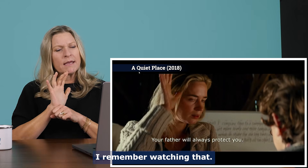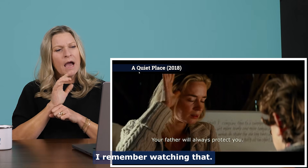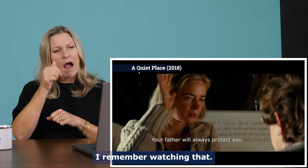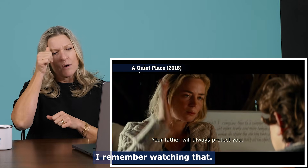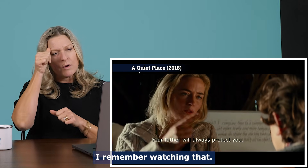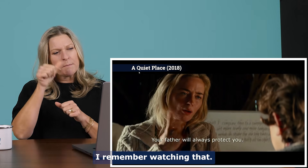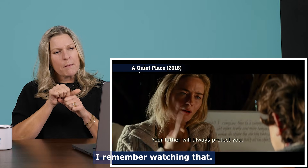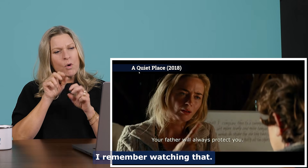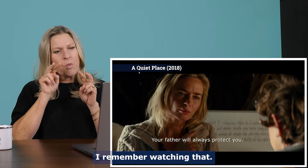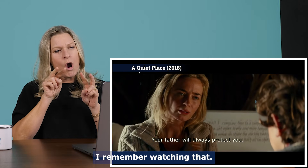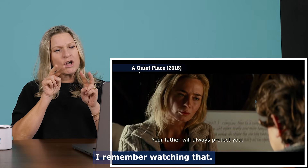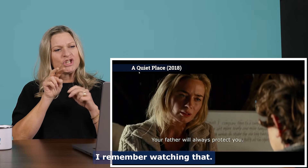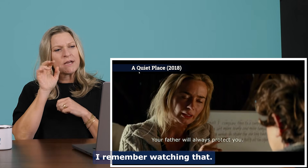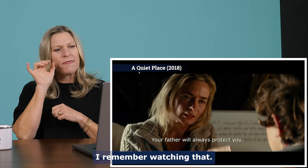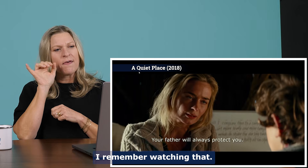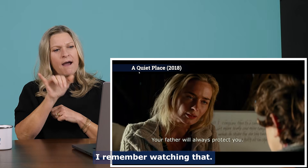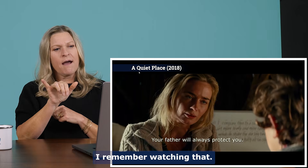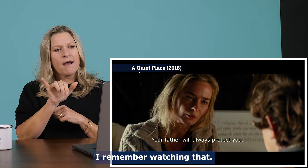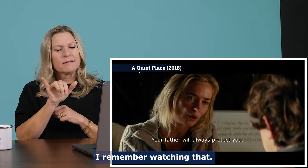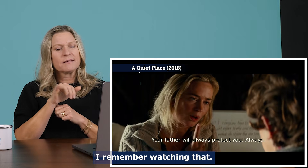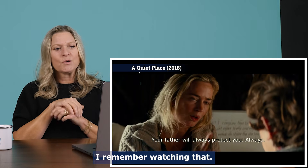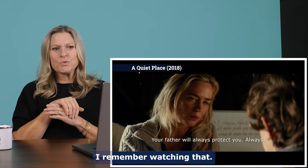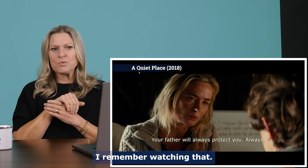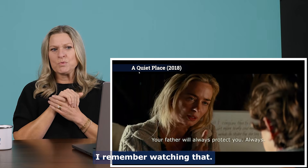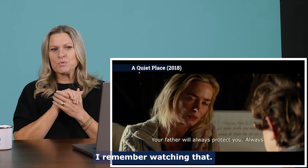I remember watching that.